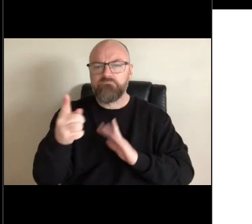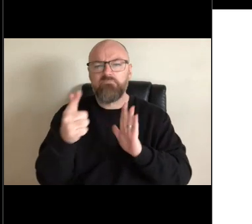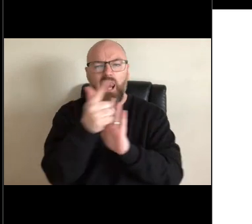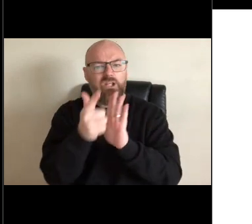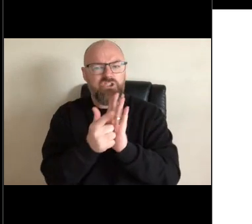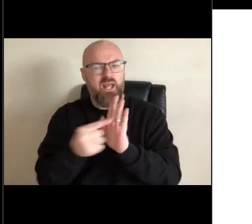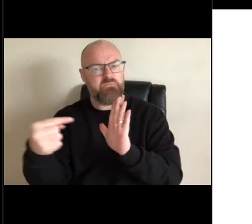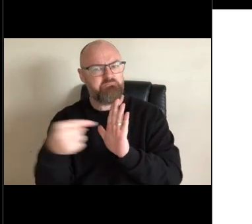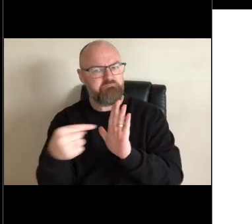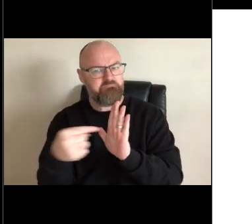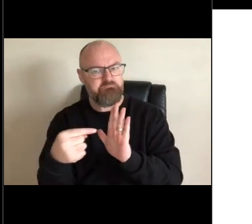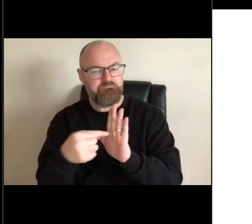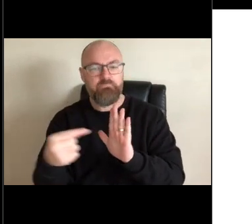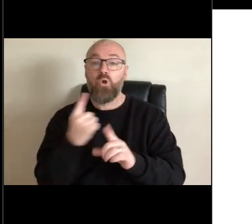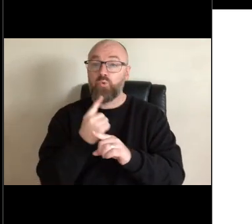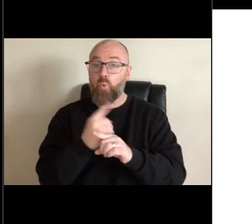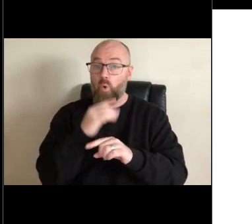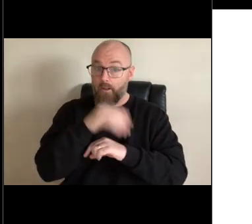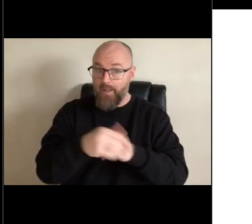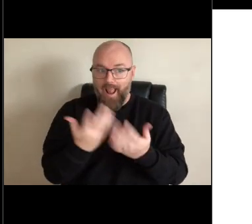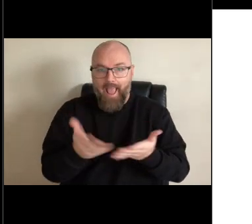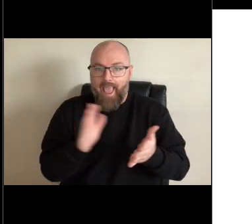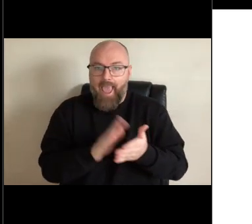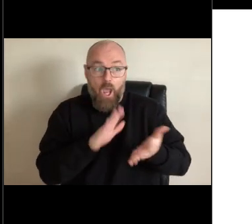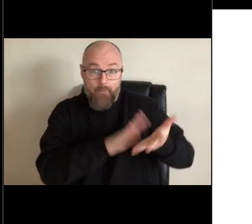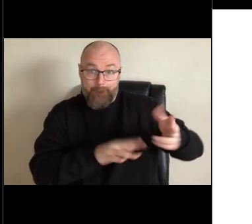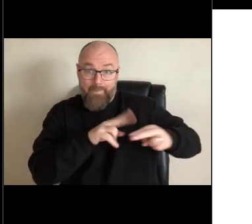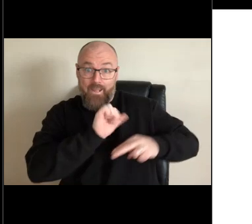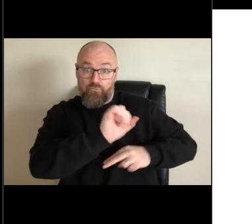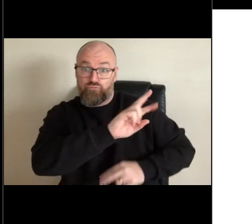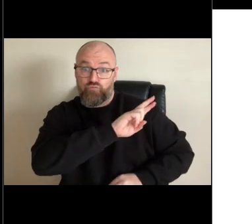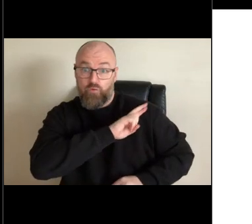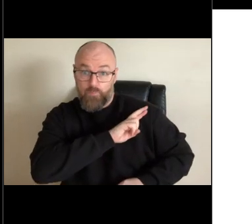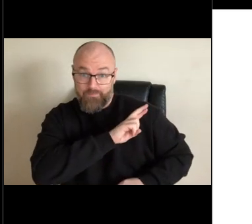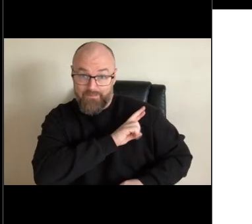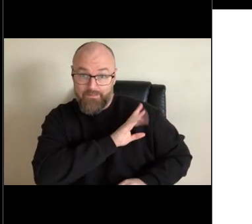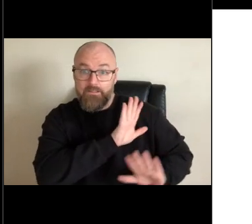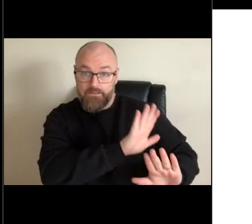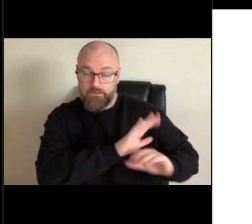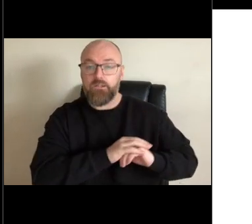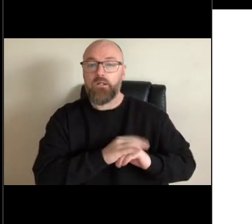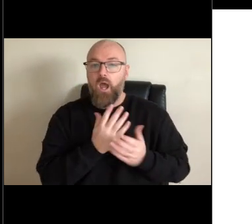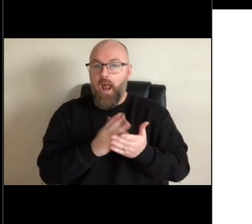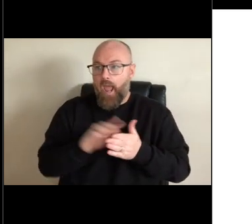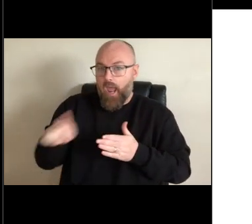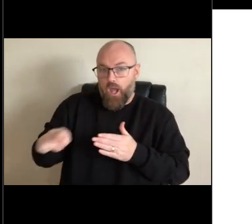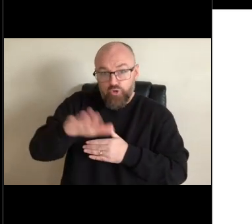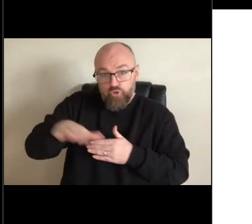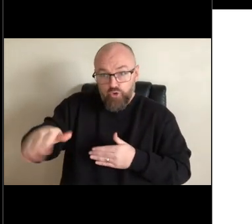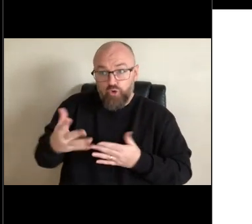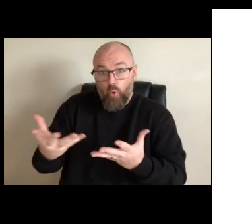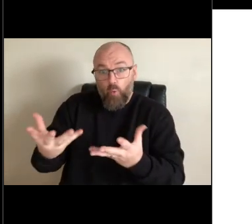talks about how parental responsibility and how children spending time with parents and others